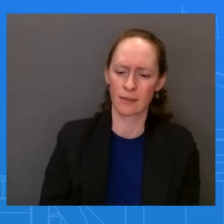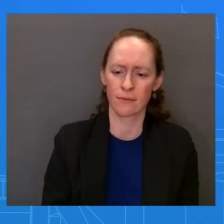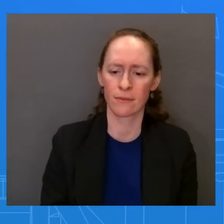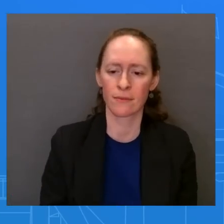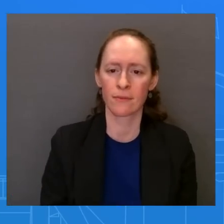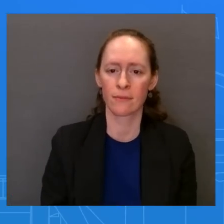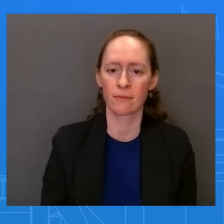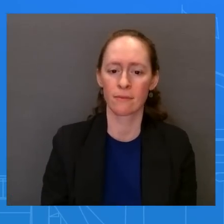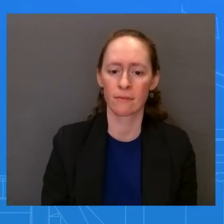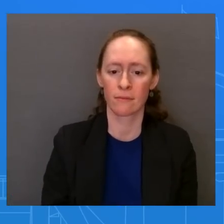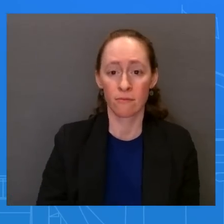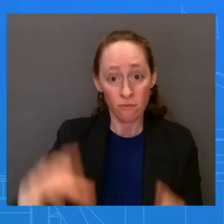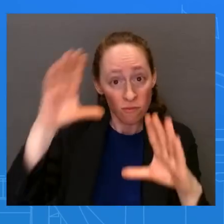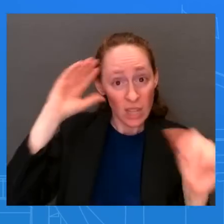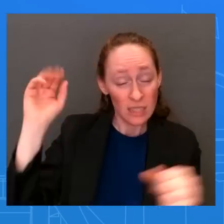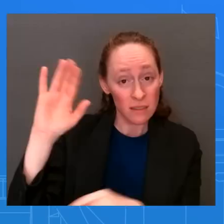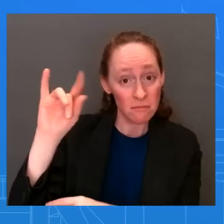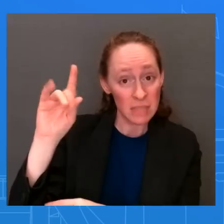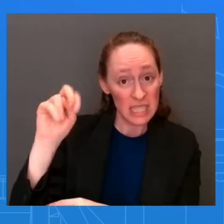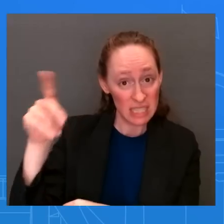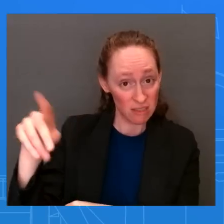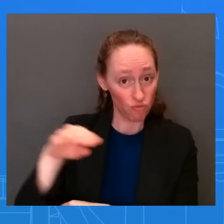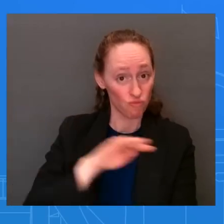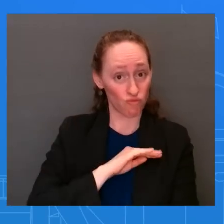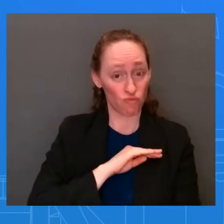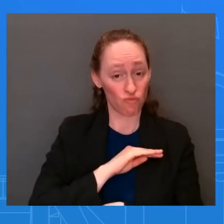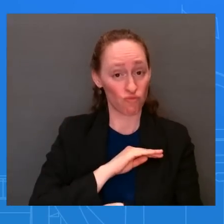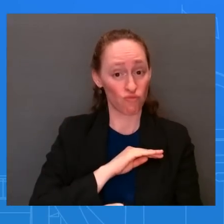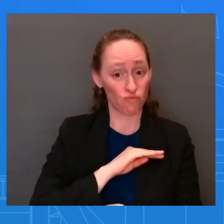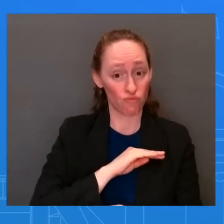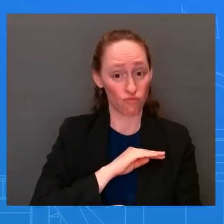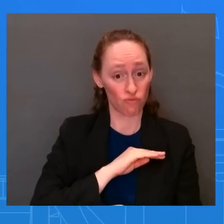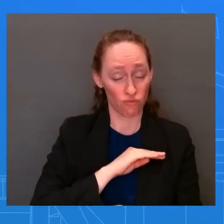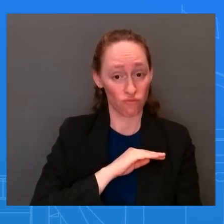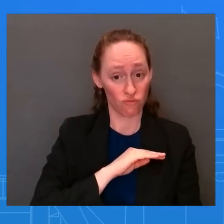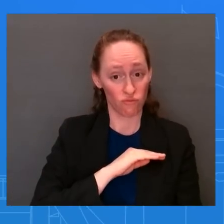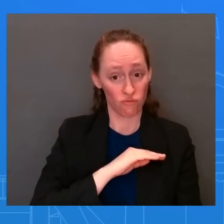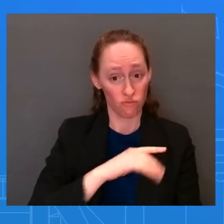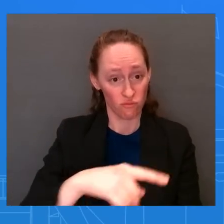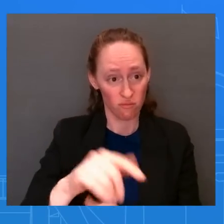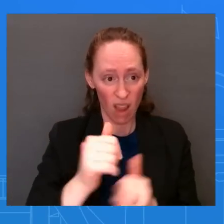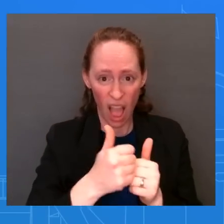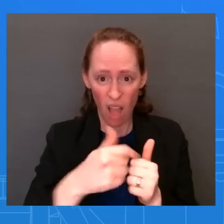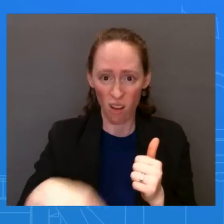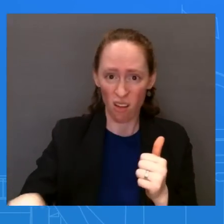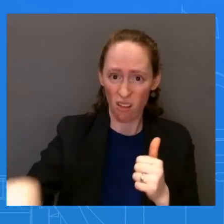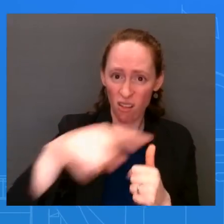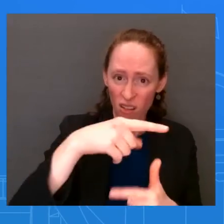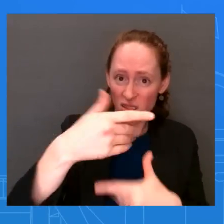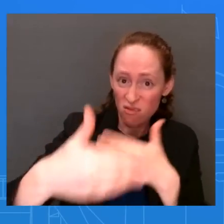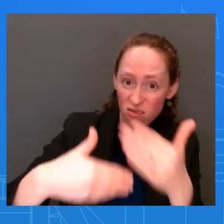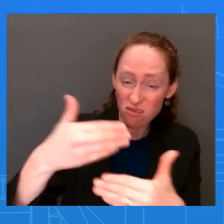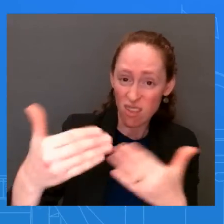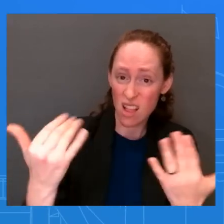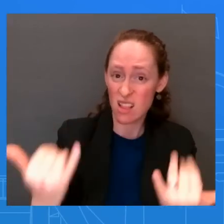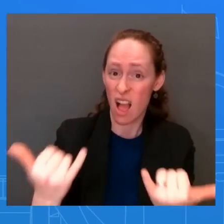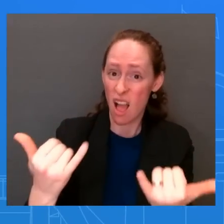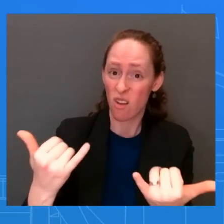SOP of handling classified materials here and turning them over to National Archives? Ms. Jean-Pierre: Again, I will refer you